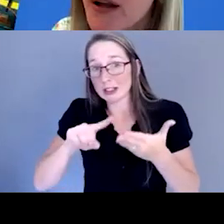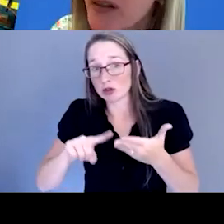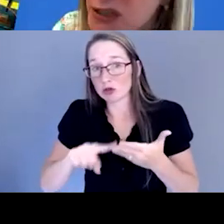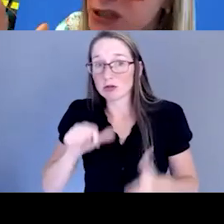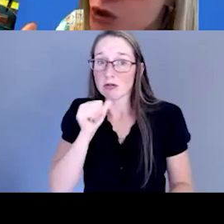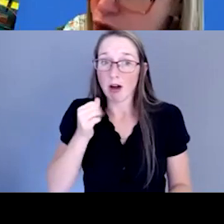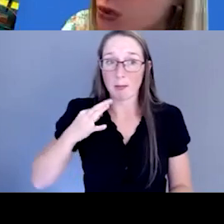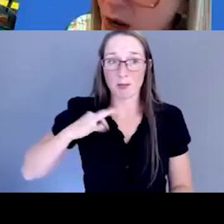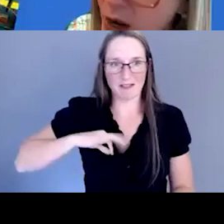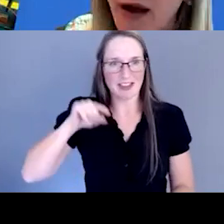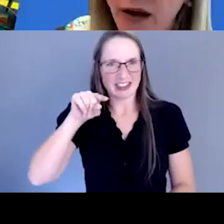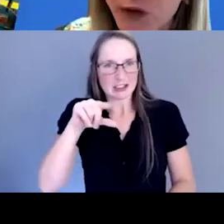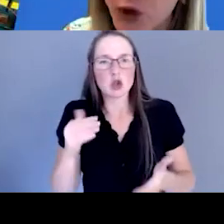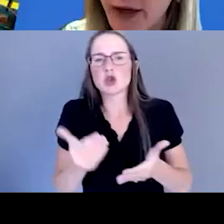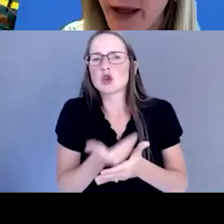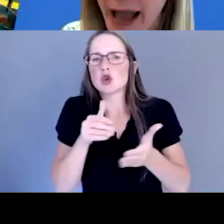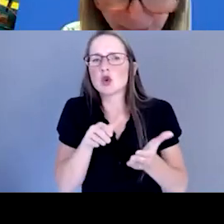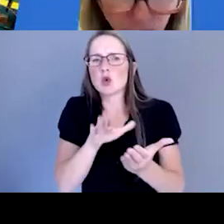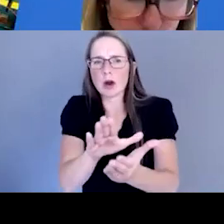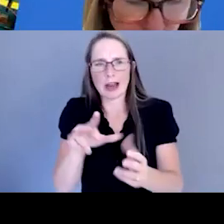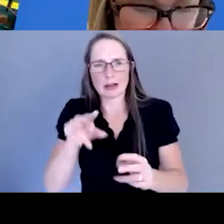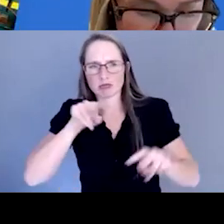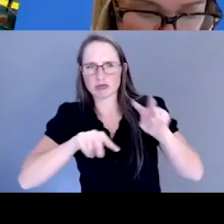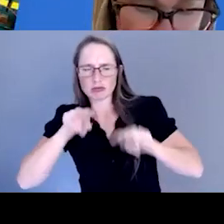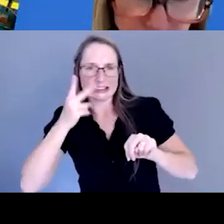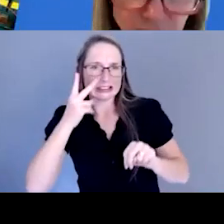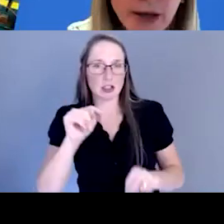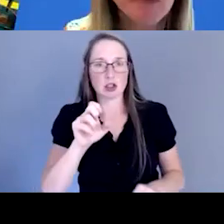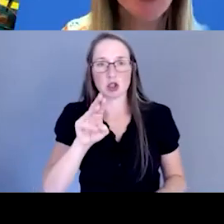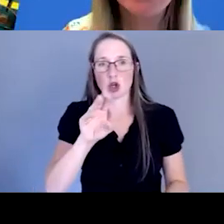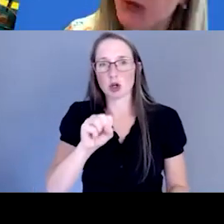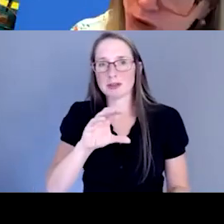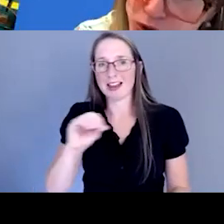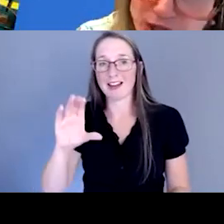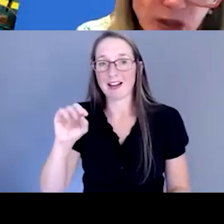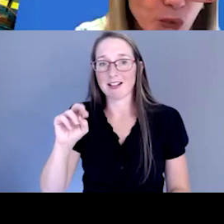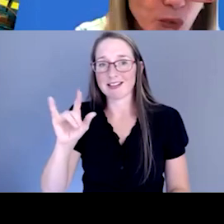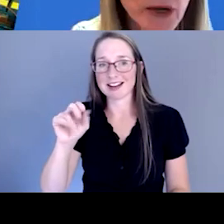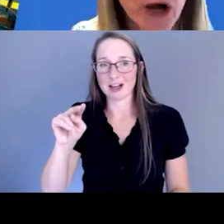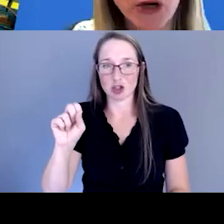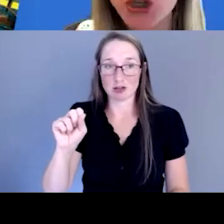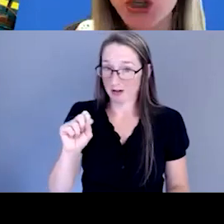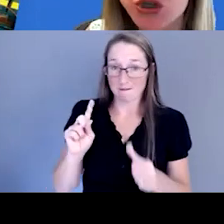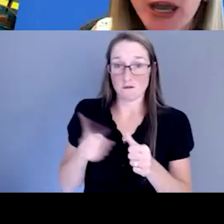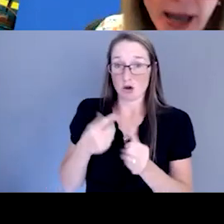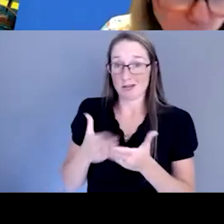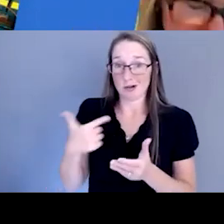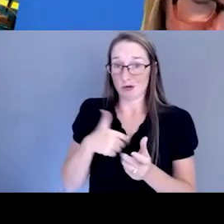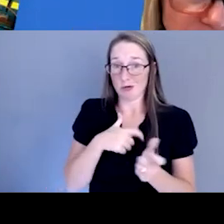this is a new way of looking at the terms and conditions. The first thing that we changed was in